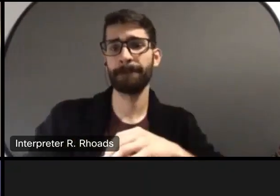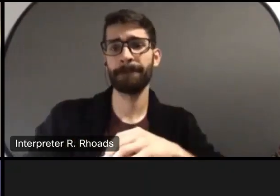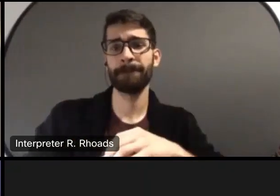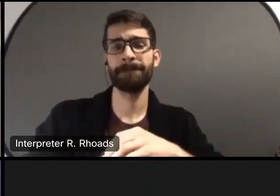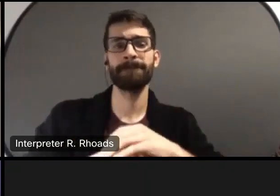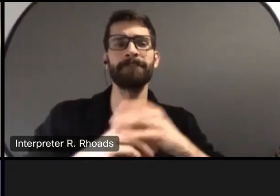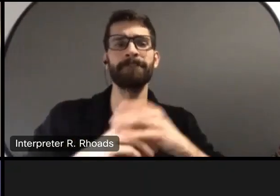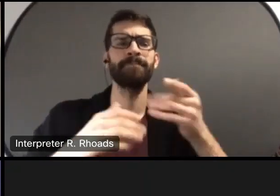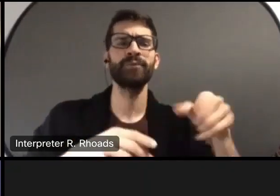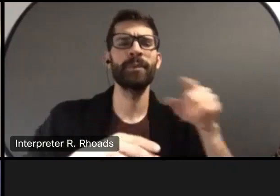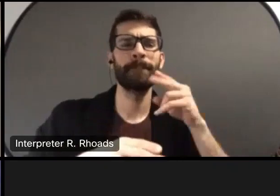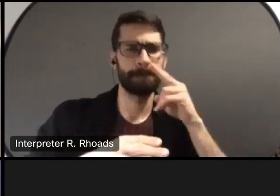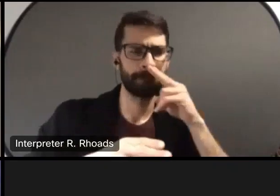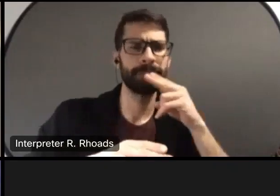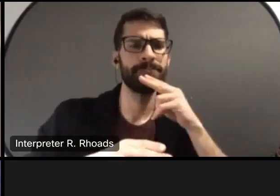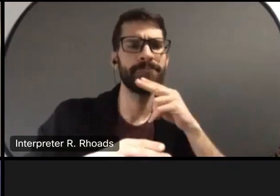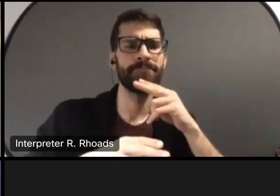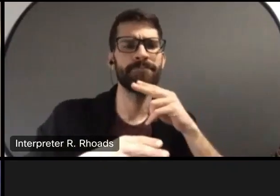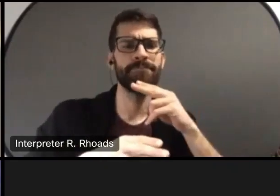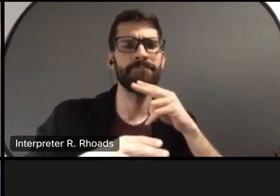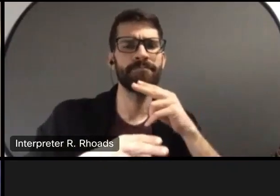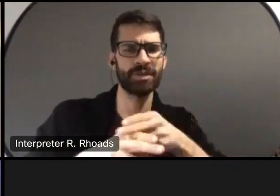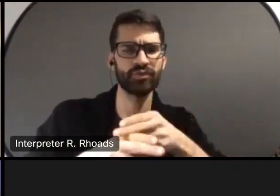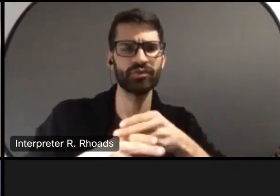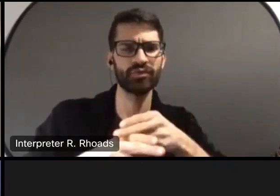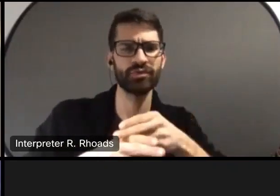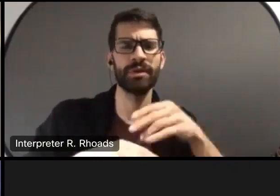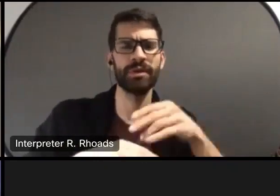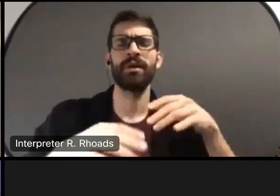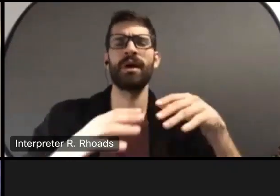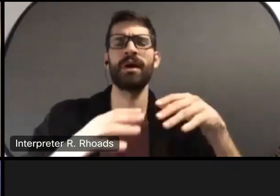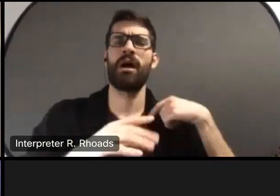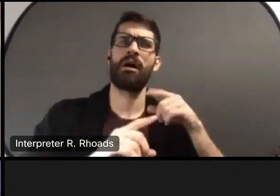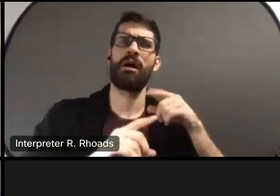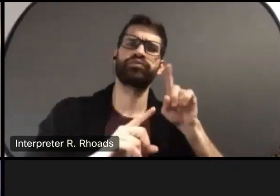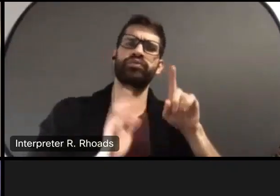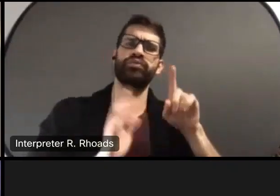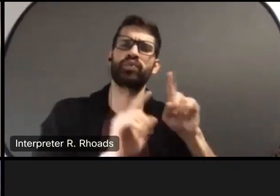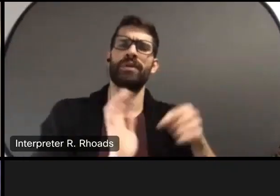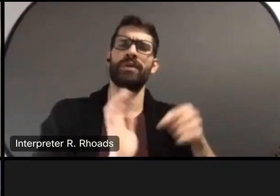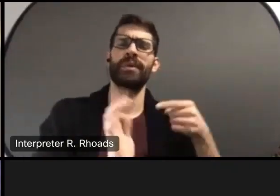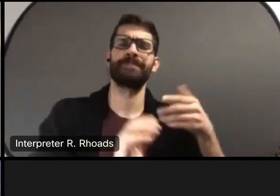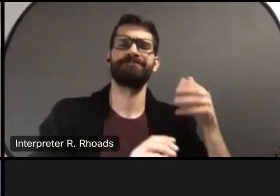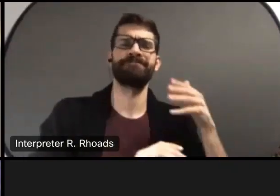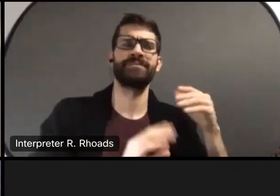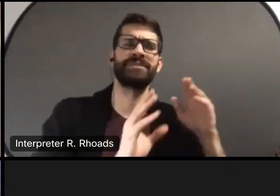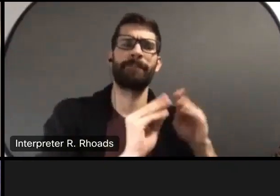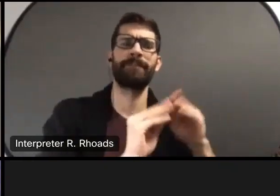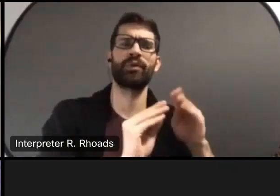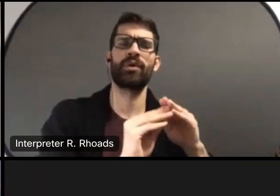a mention - I went to a seminar when I started to run for Commissioner and there was a mention there